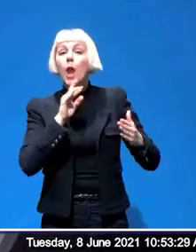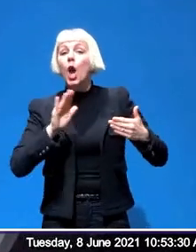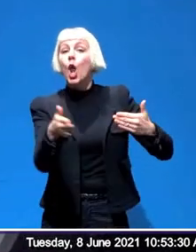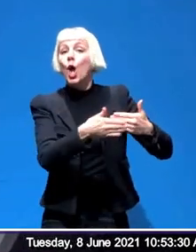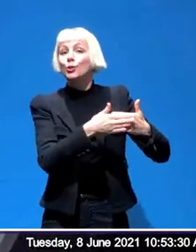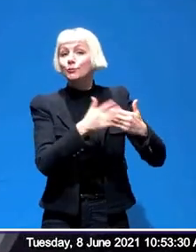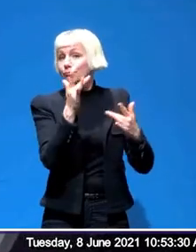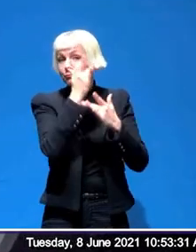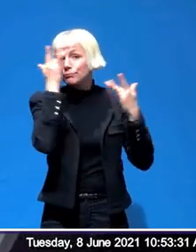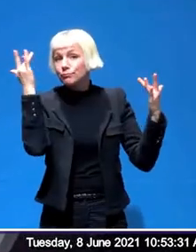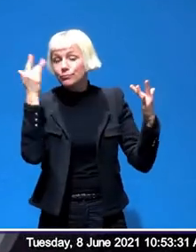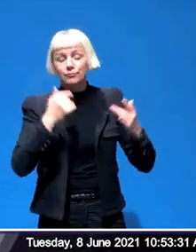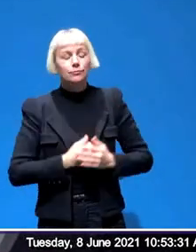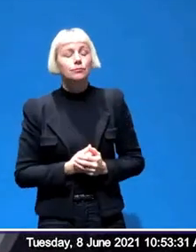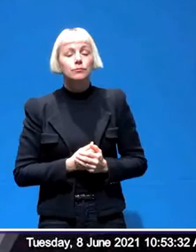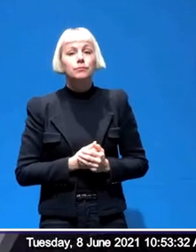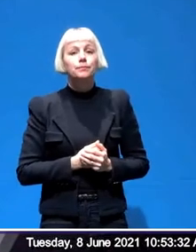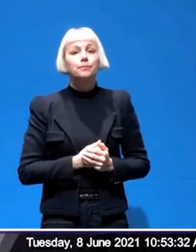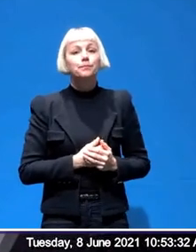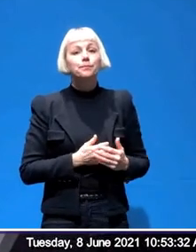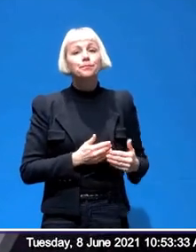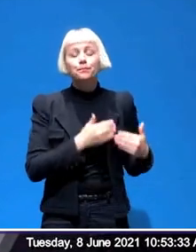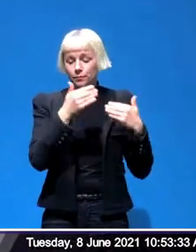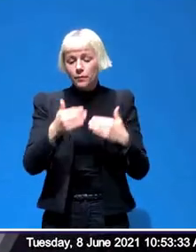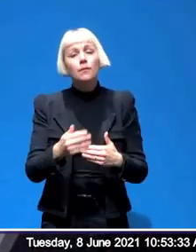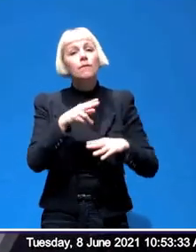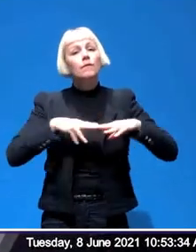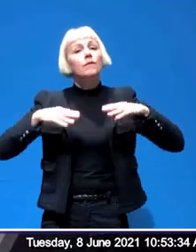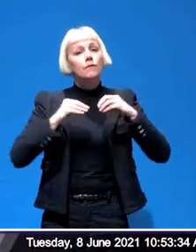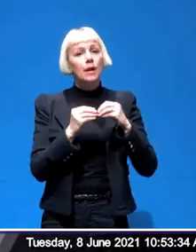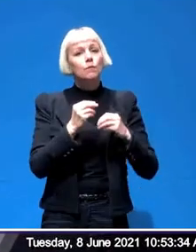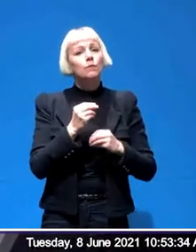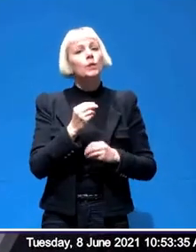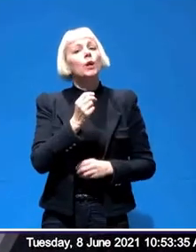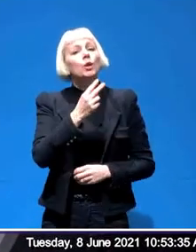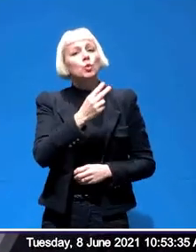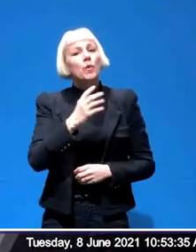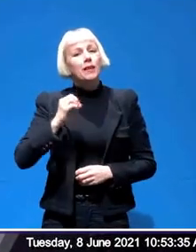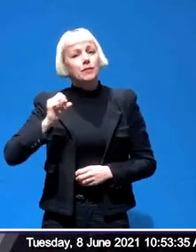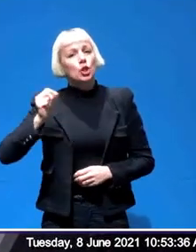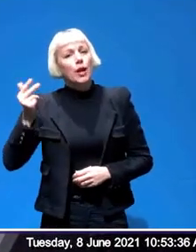On 26 February 2019, Wayne Cunningham called me and asked me to report